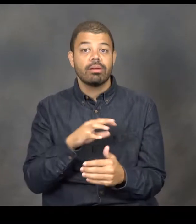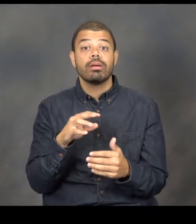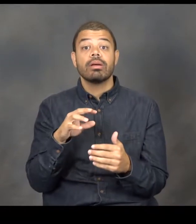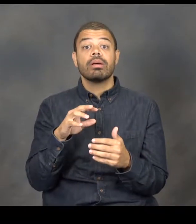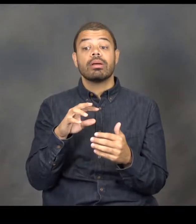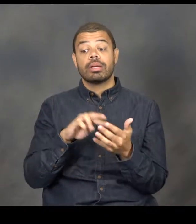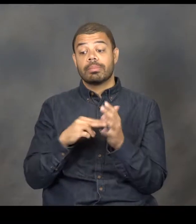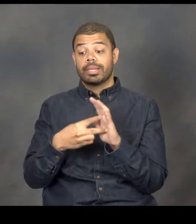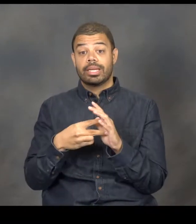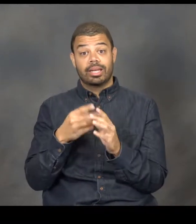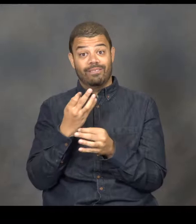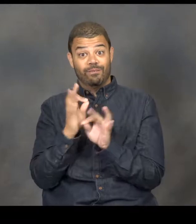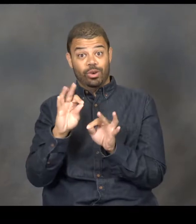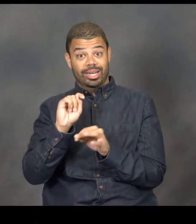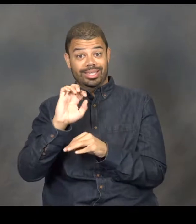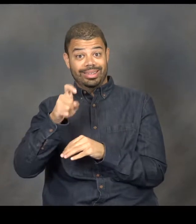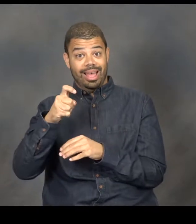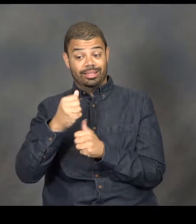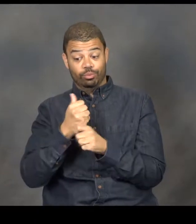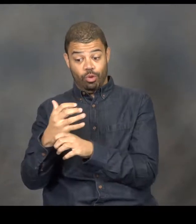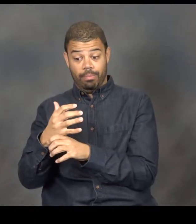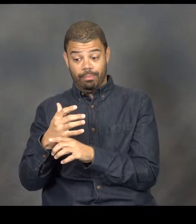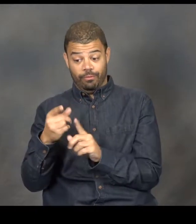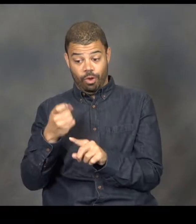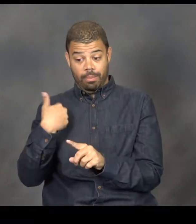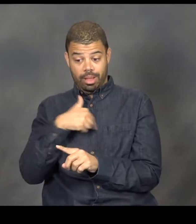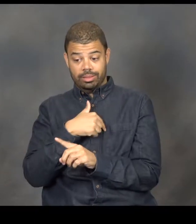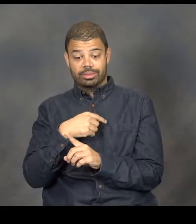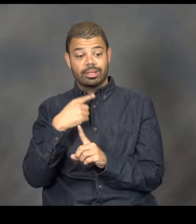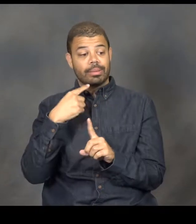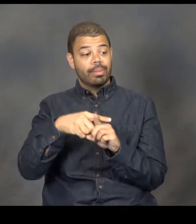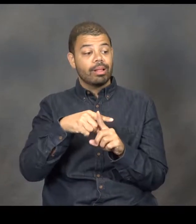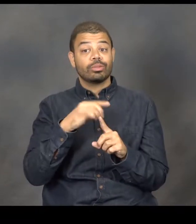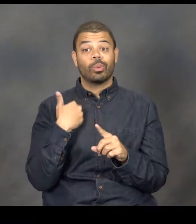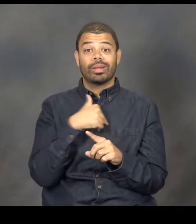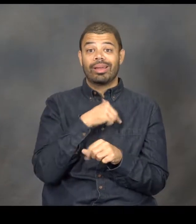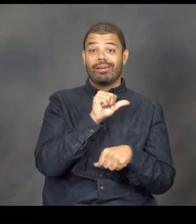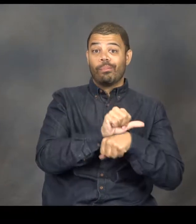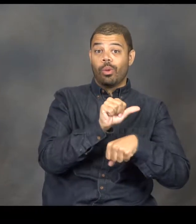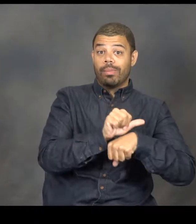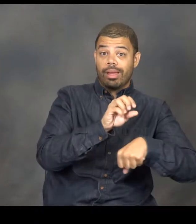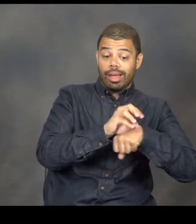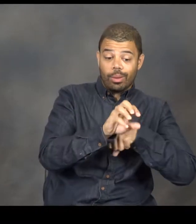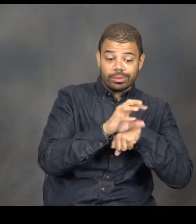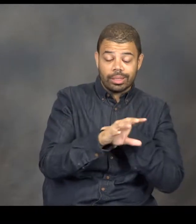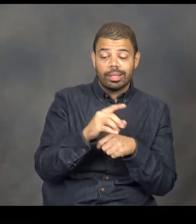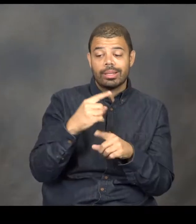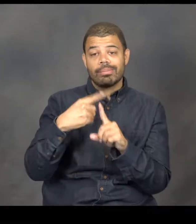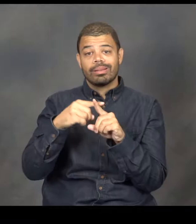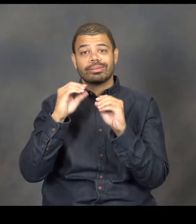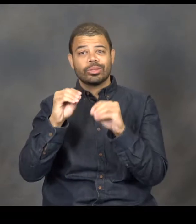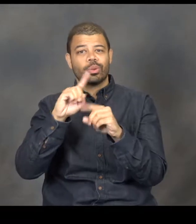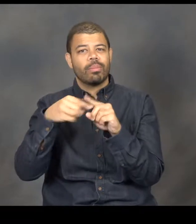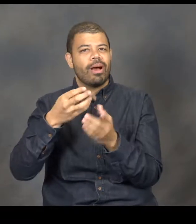We combine you filing with direct deposit and we can get your tax return refund back to you in a matter of weeks. You know between one week, maybe two weeks. It's truly competitive with going to a paid tax preparer. I have to say that one of the best things about tax site at Community Action Duluth